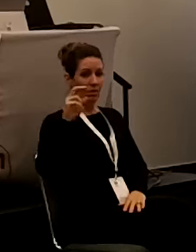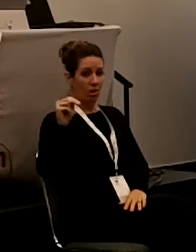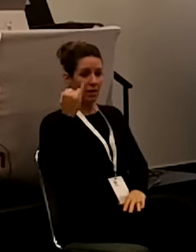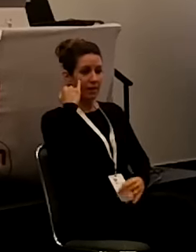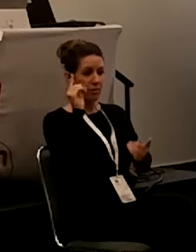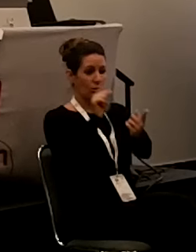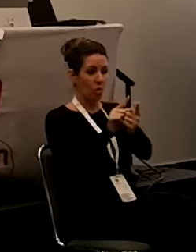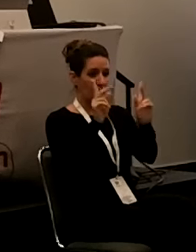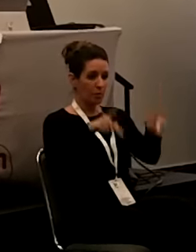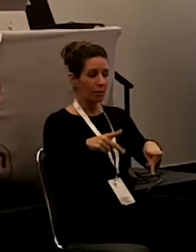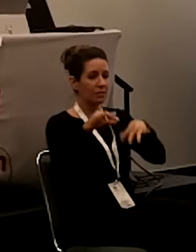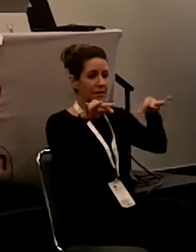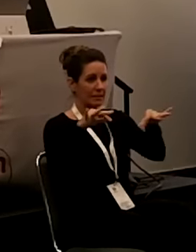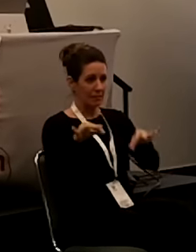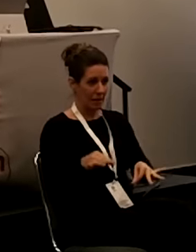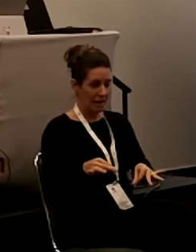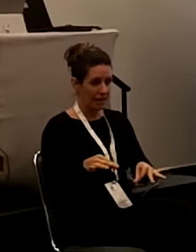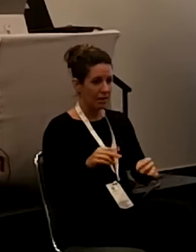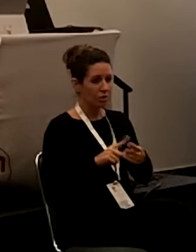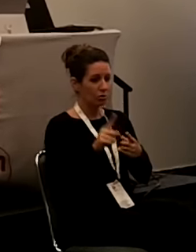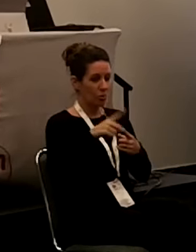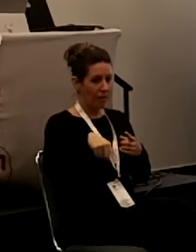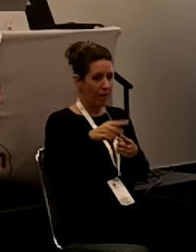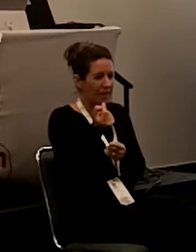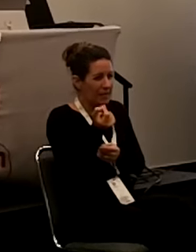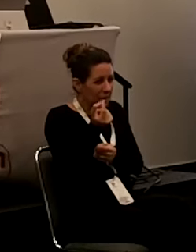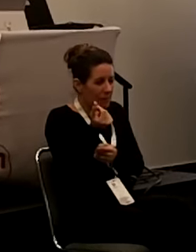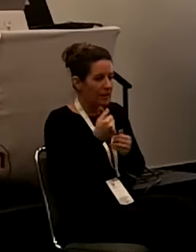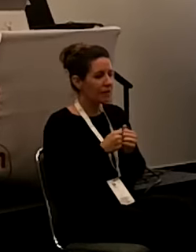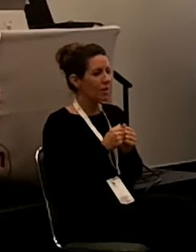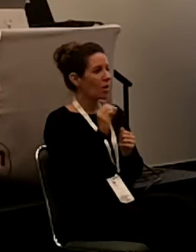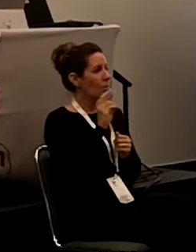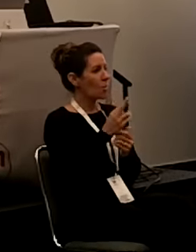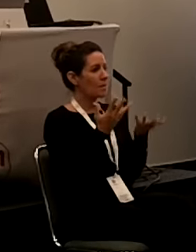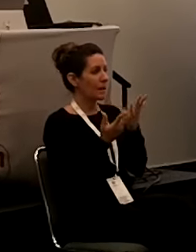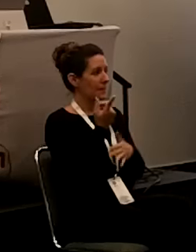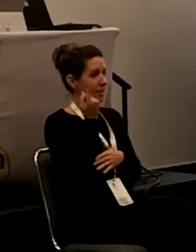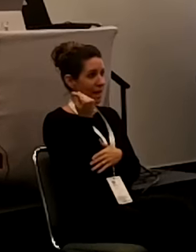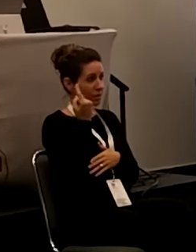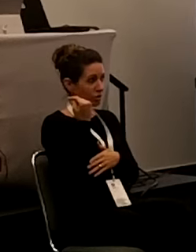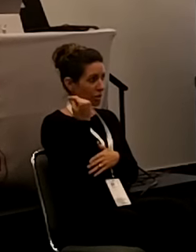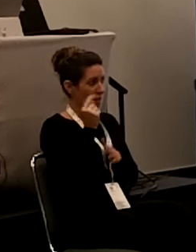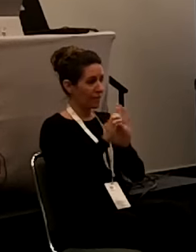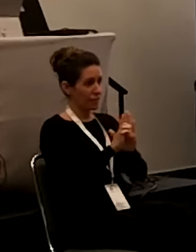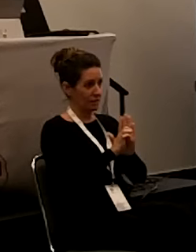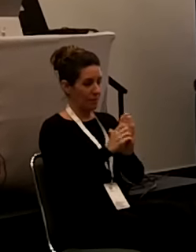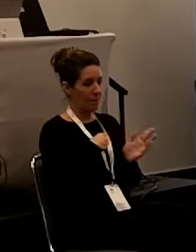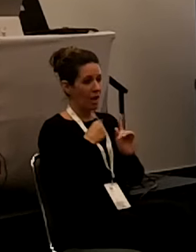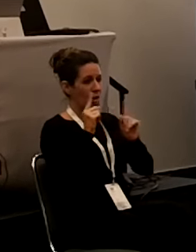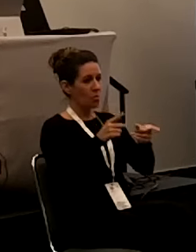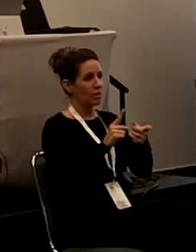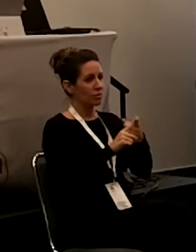then, you know, explain it to them a little bit. Or last year, I went through the featured creator list,